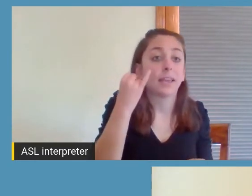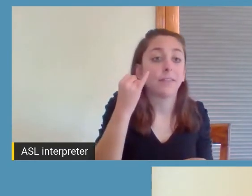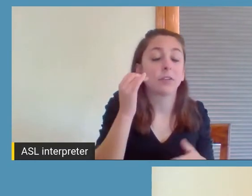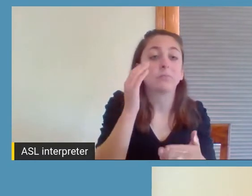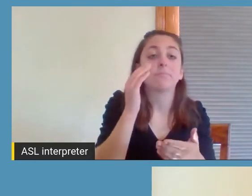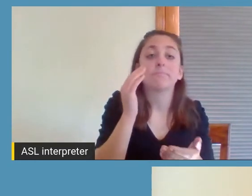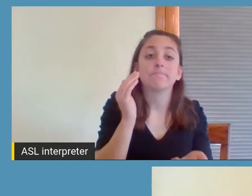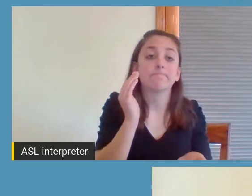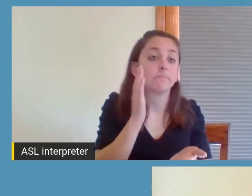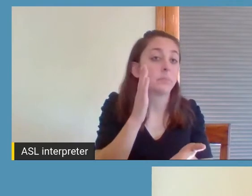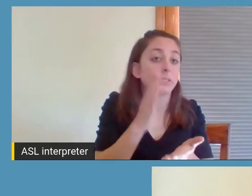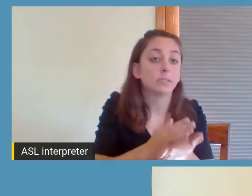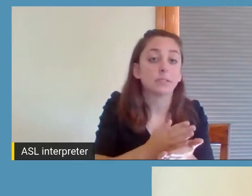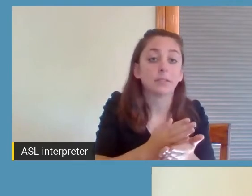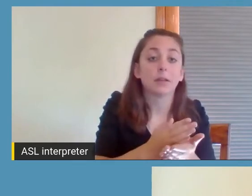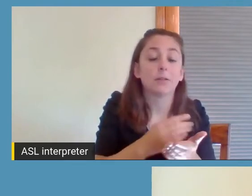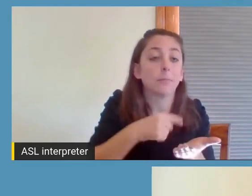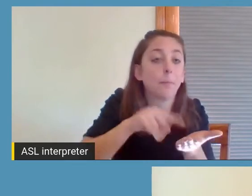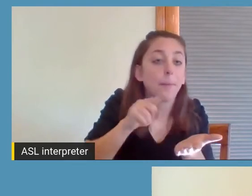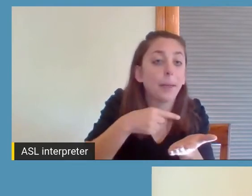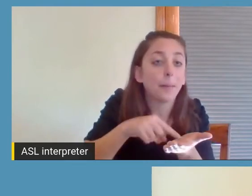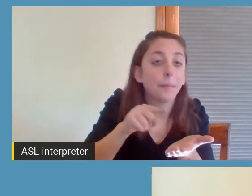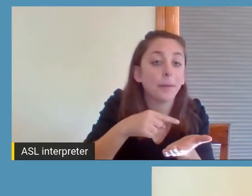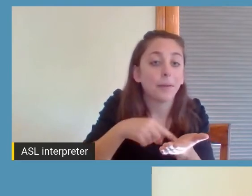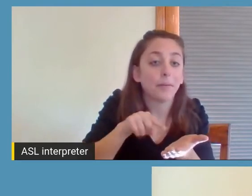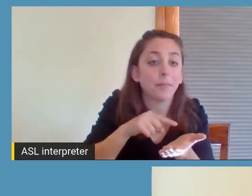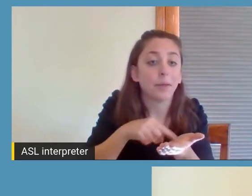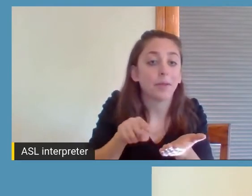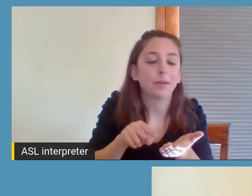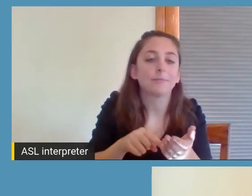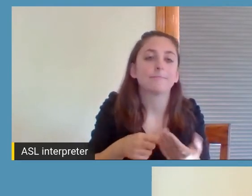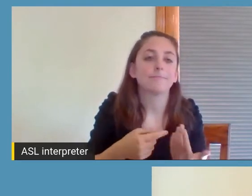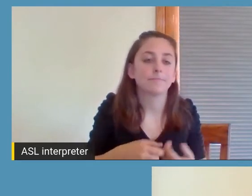they'll just you know get rid of everything and move on to the next because it takes up a lot of